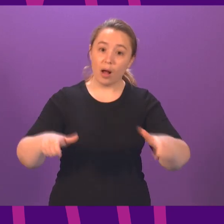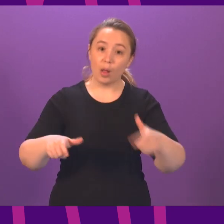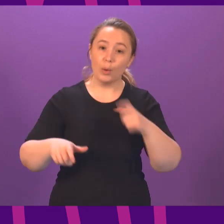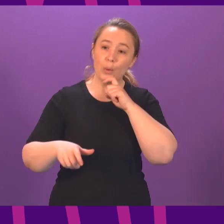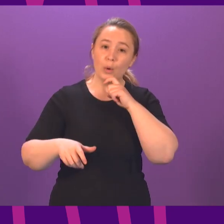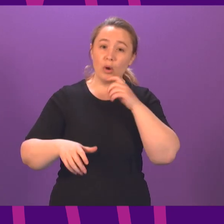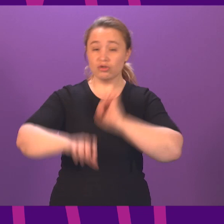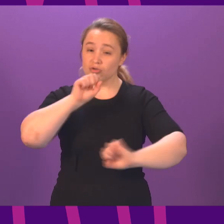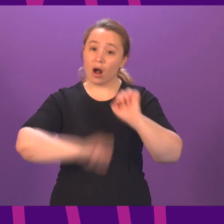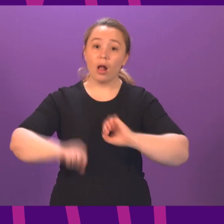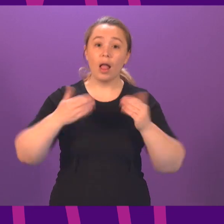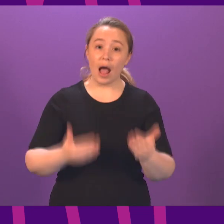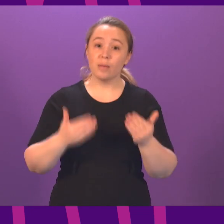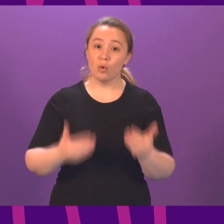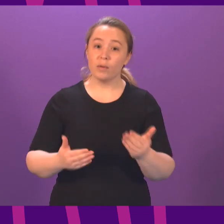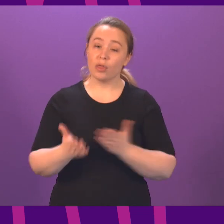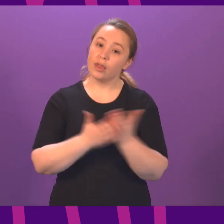as a result of the situation that everybody is dealing with at the moment, but we are